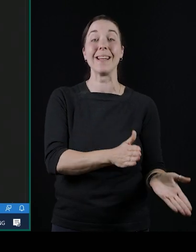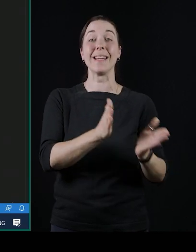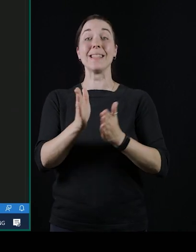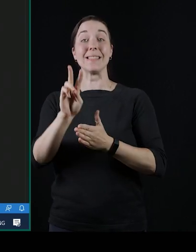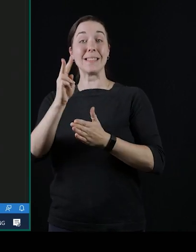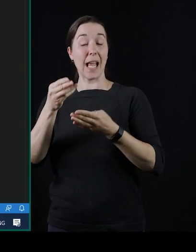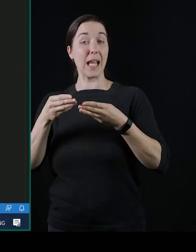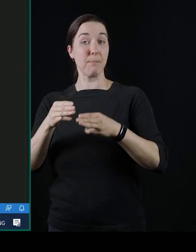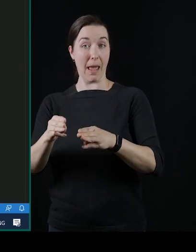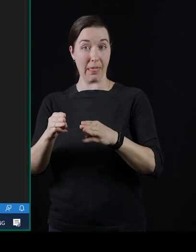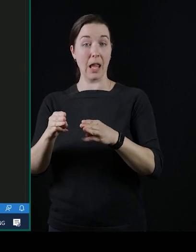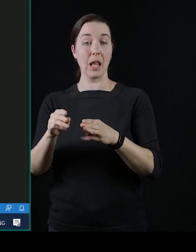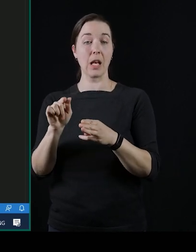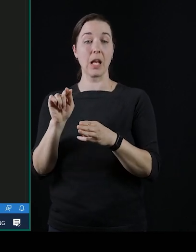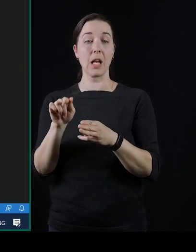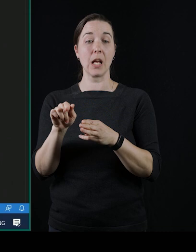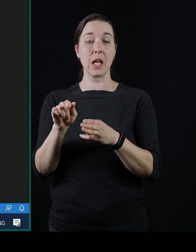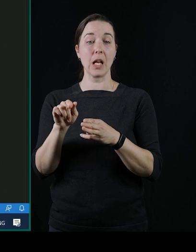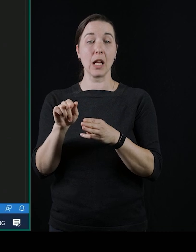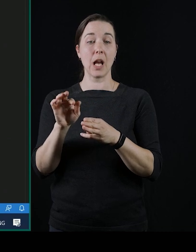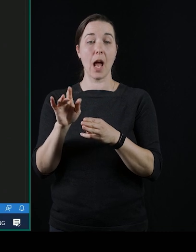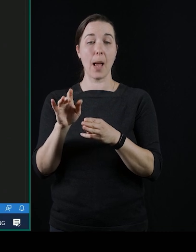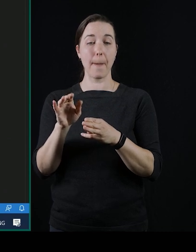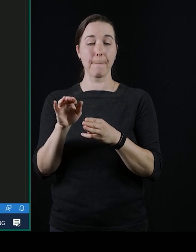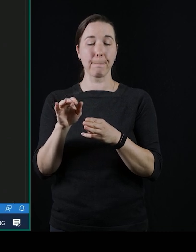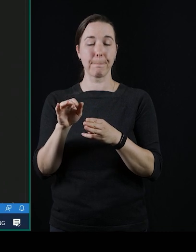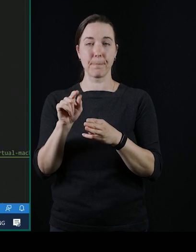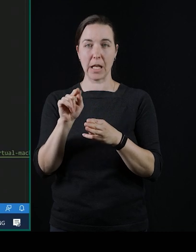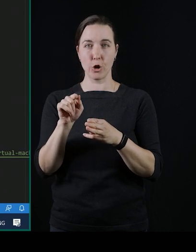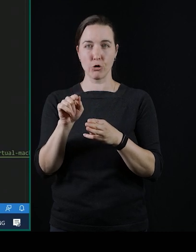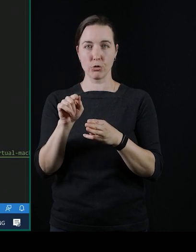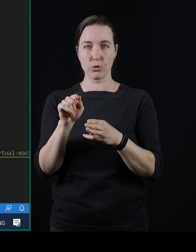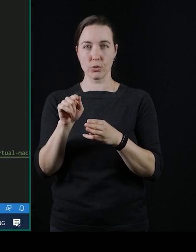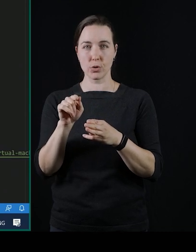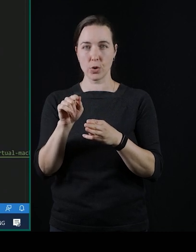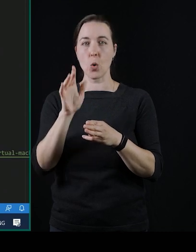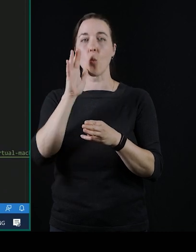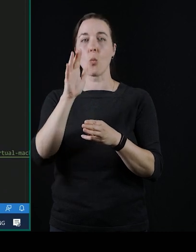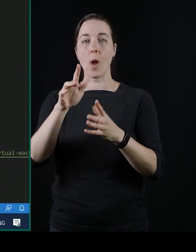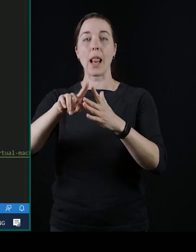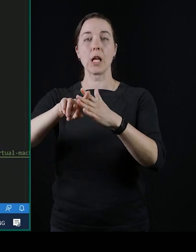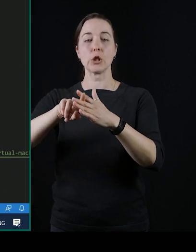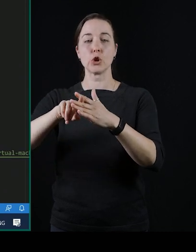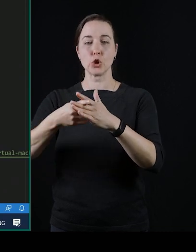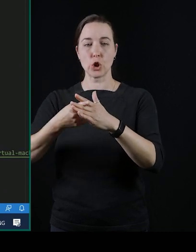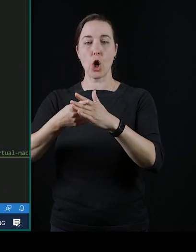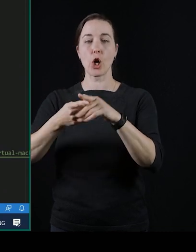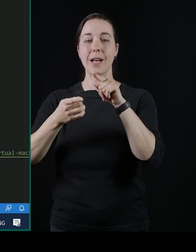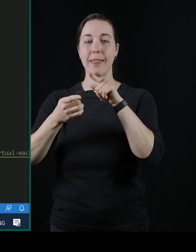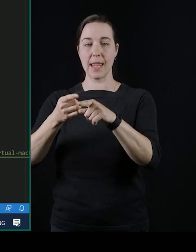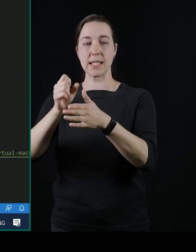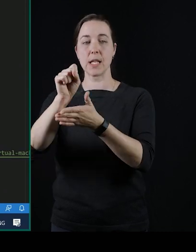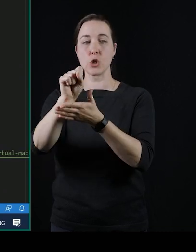The second method that it's called, here, we'll start this cell script.